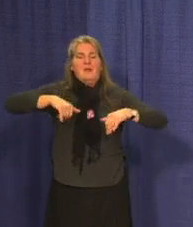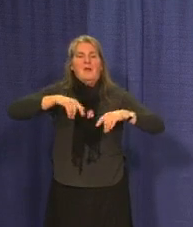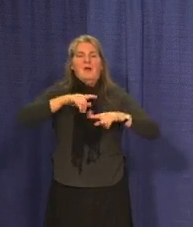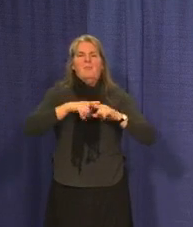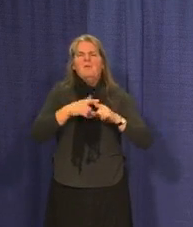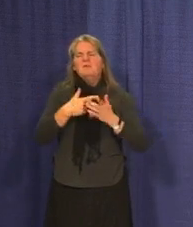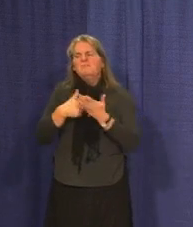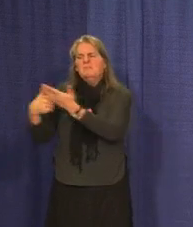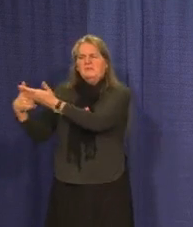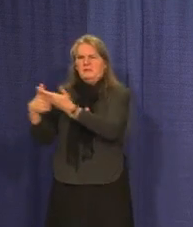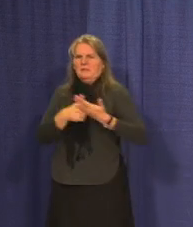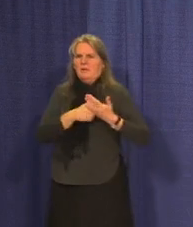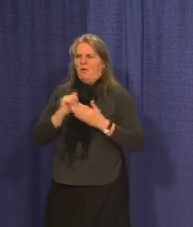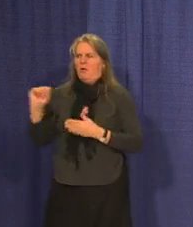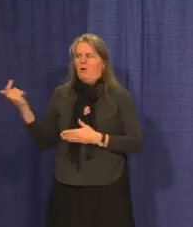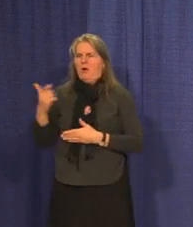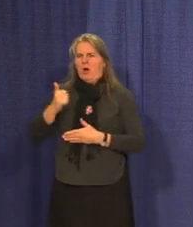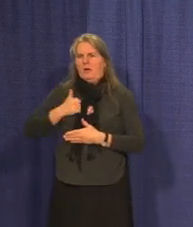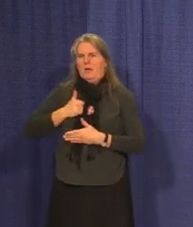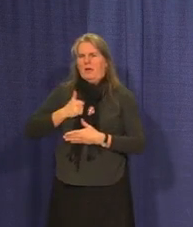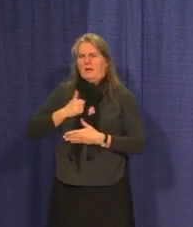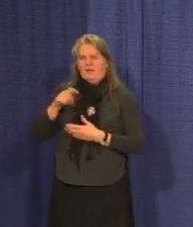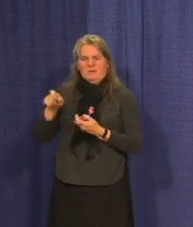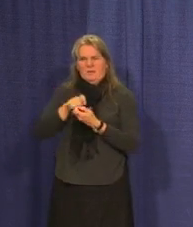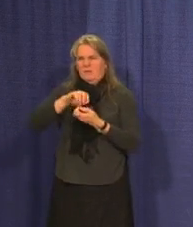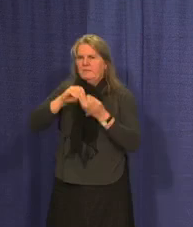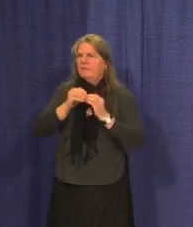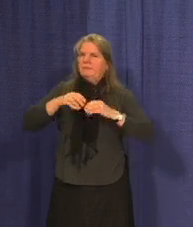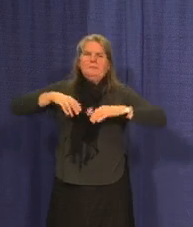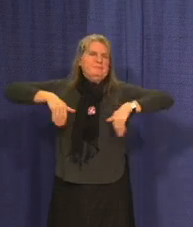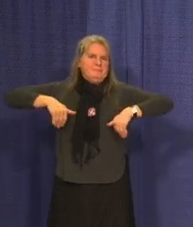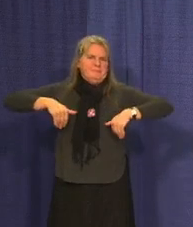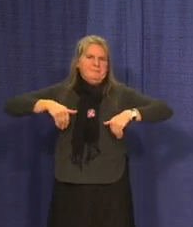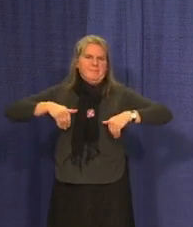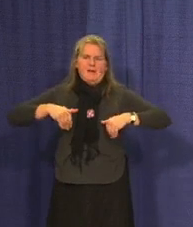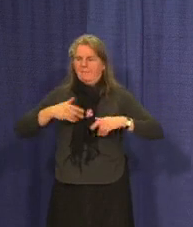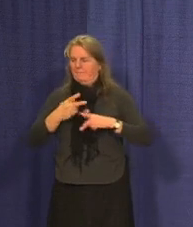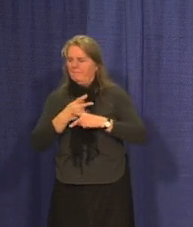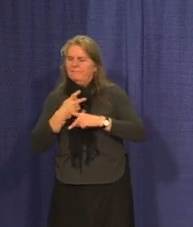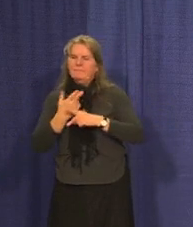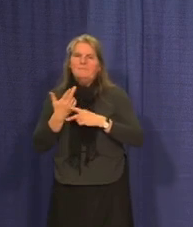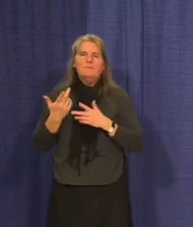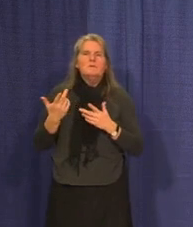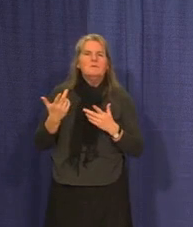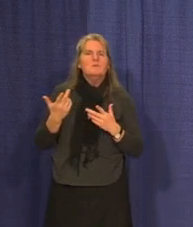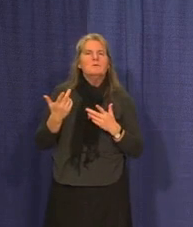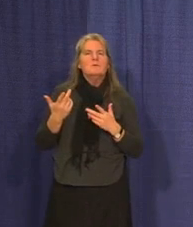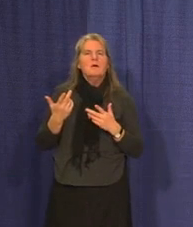participating in these national conversations but we don't have the numbers yet and we won't for a while, until all of those